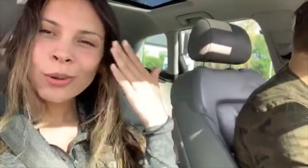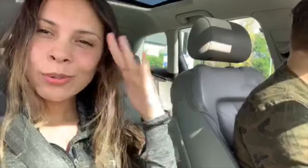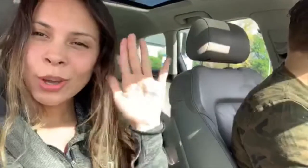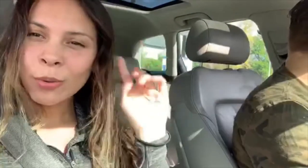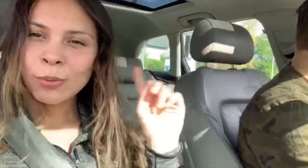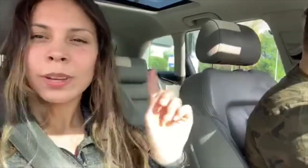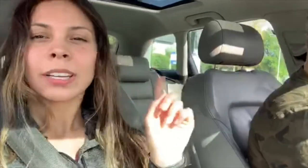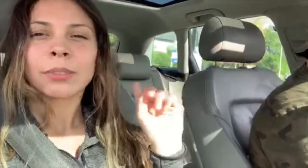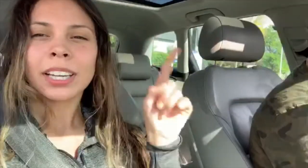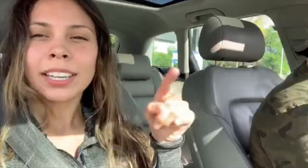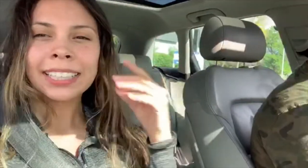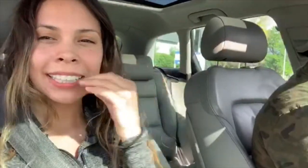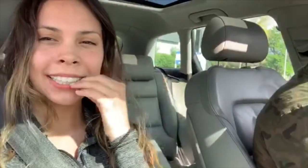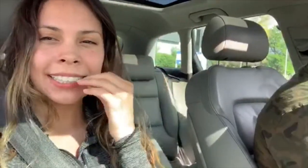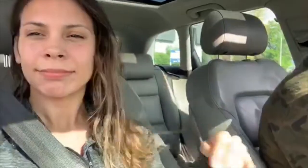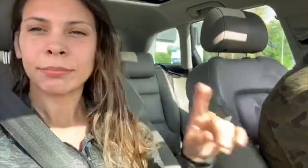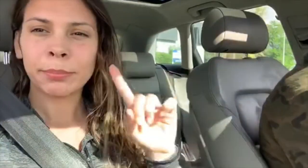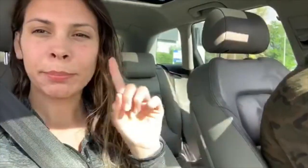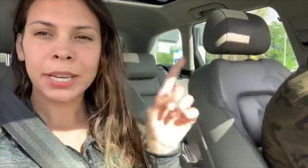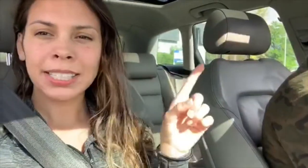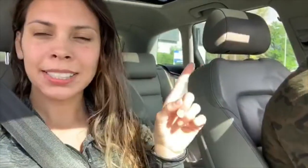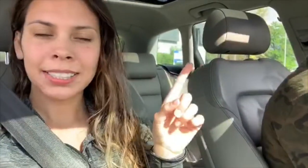R: We dont know where we are going to eat...but...